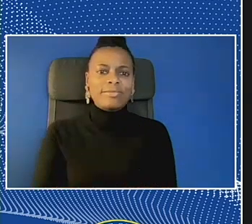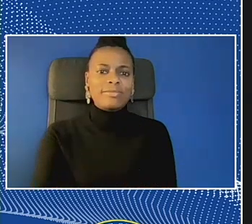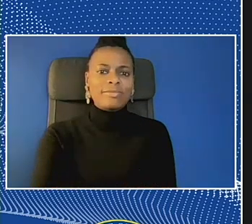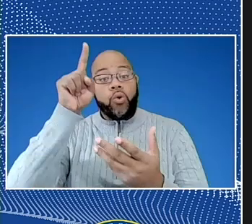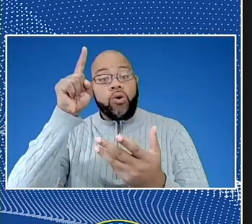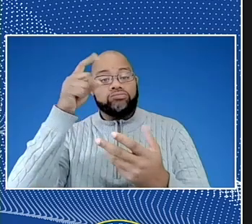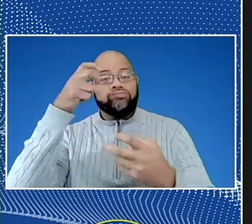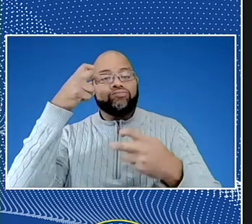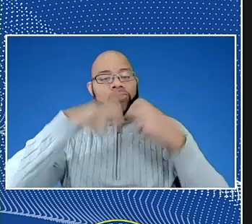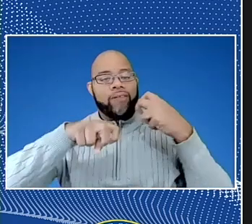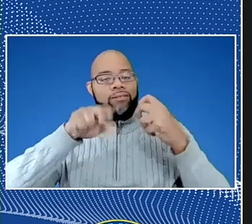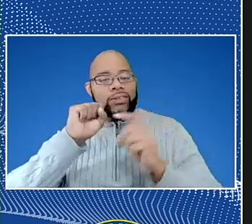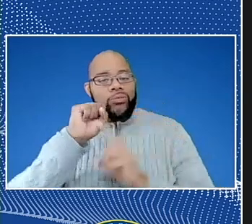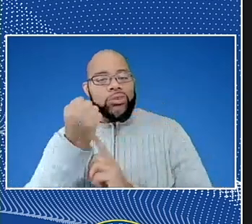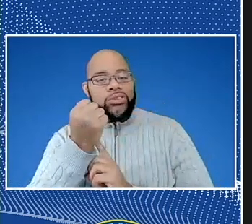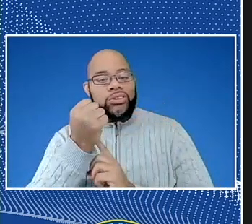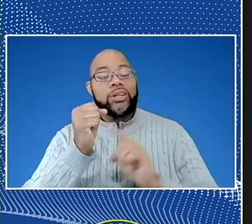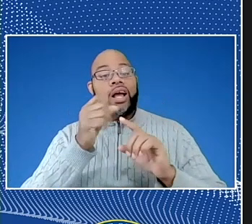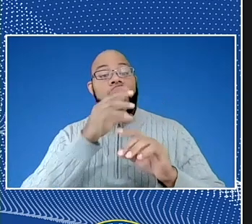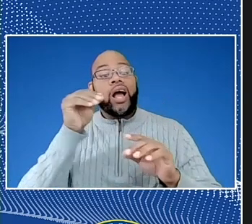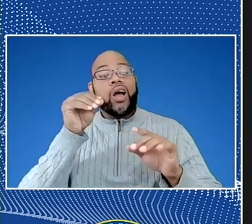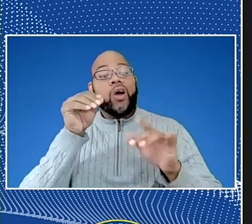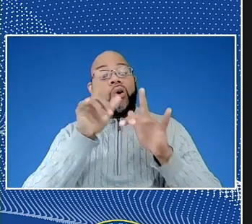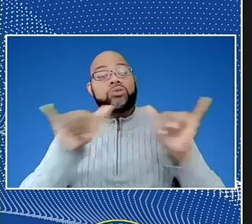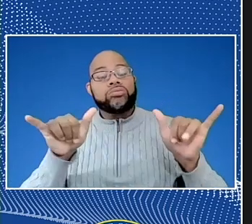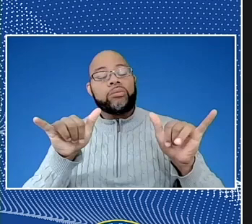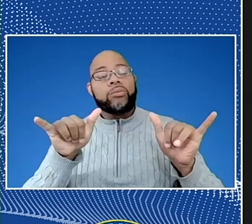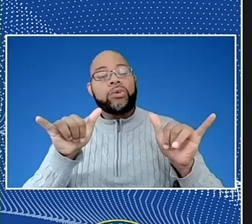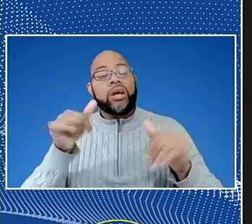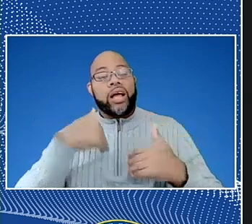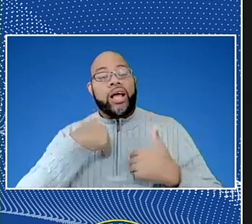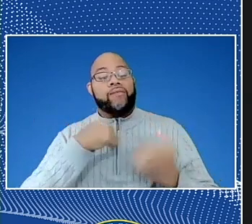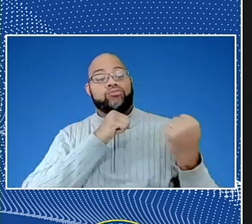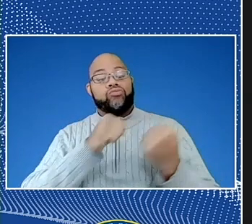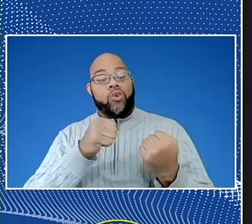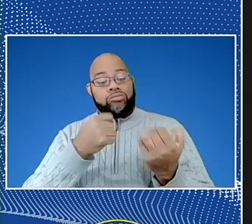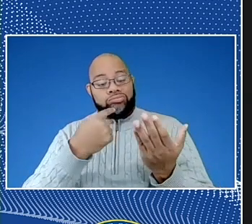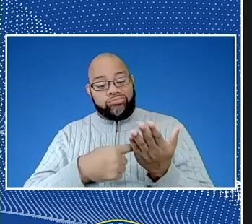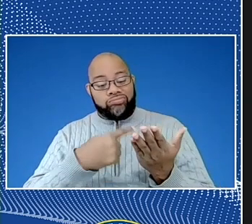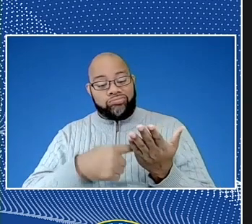And while I think there is a strong argument to be made that it could be